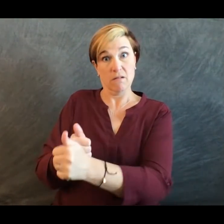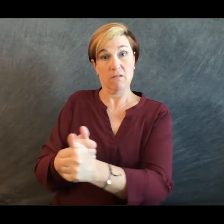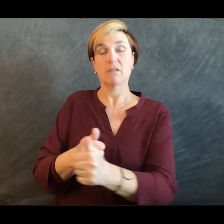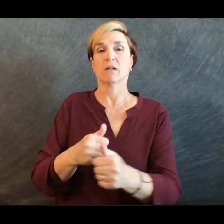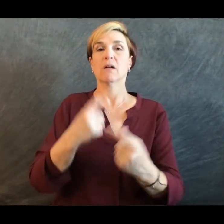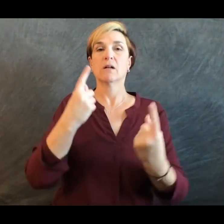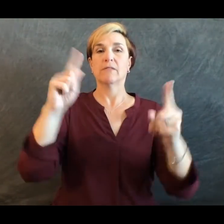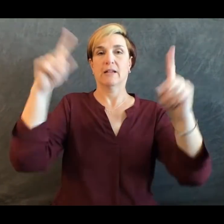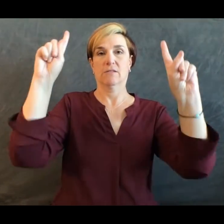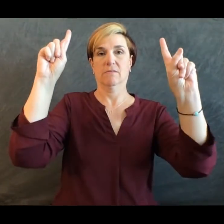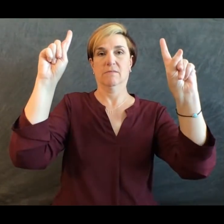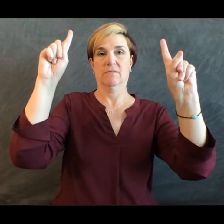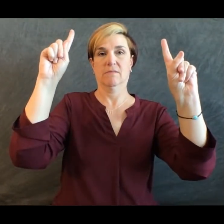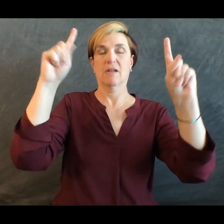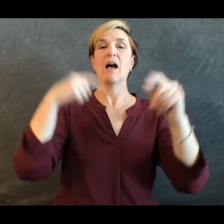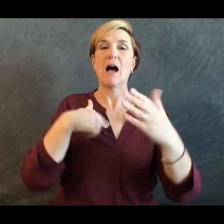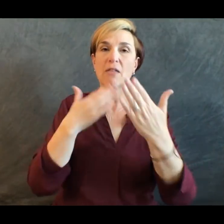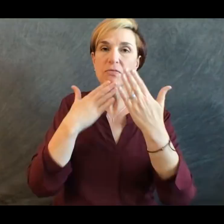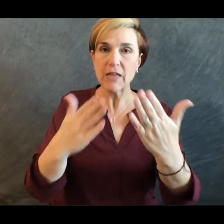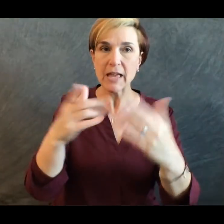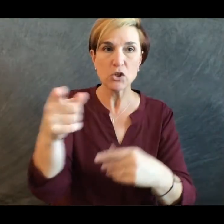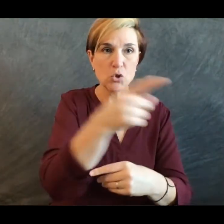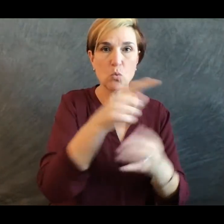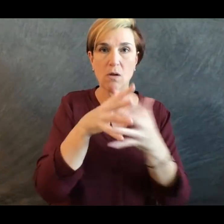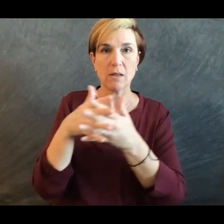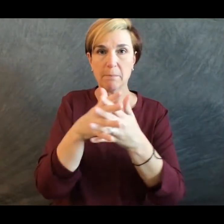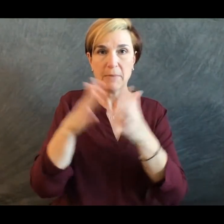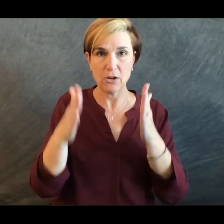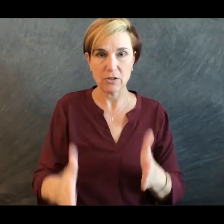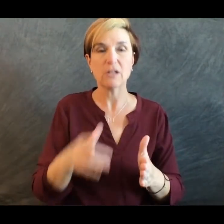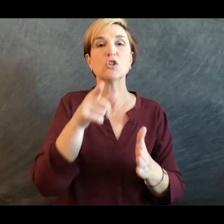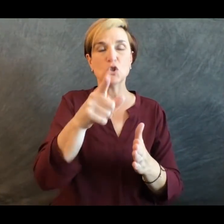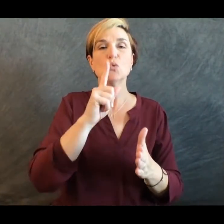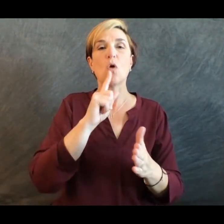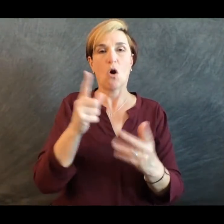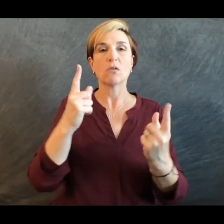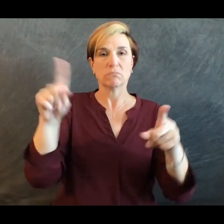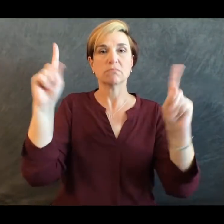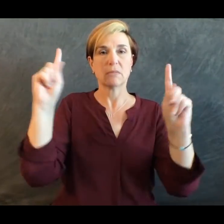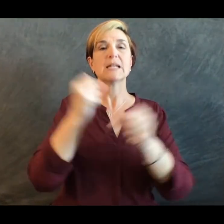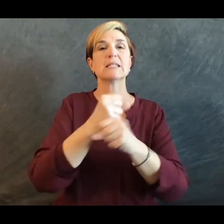efforts to help flatten the curve and to save lies but at the president's